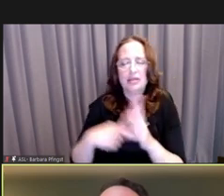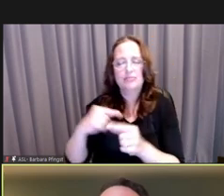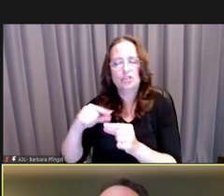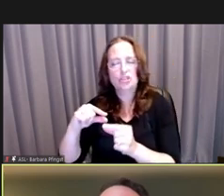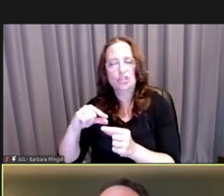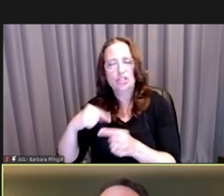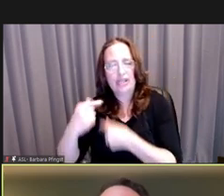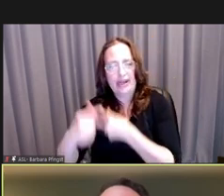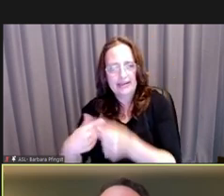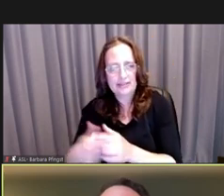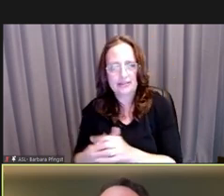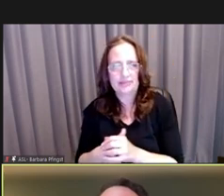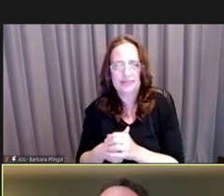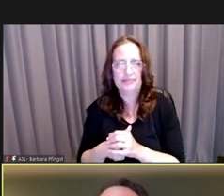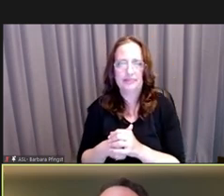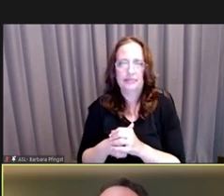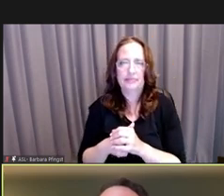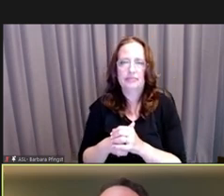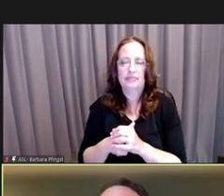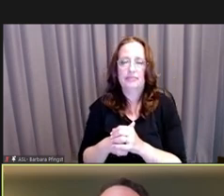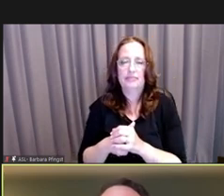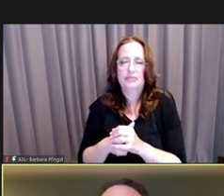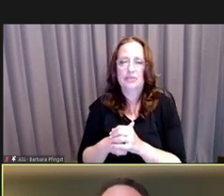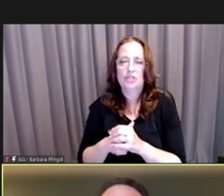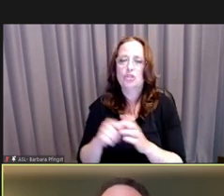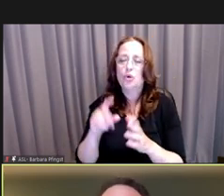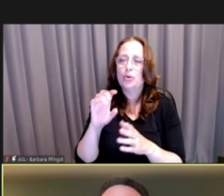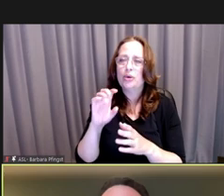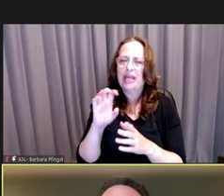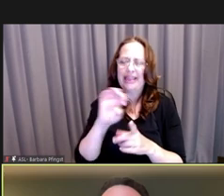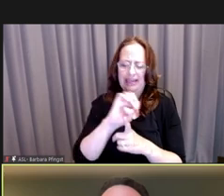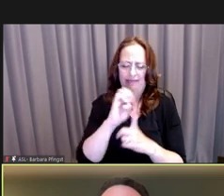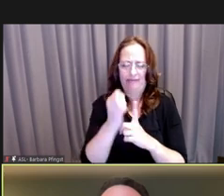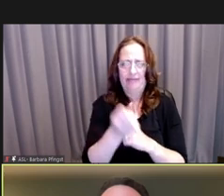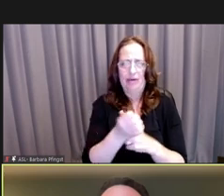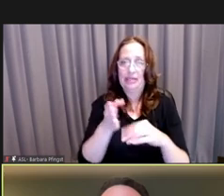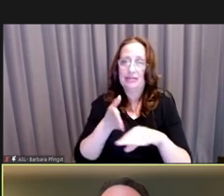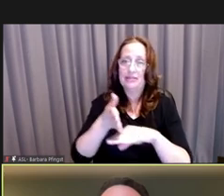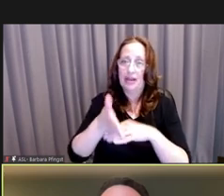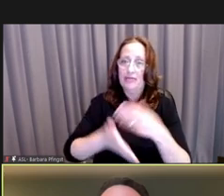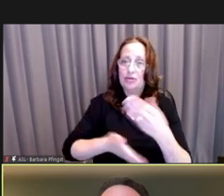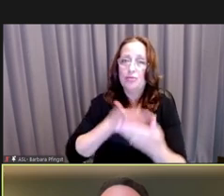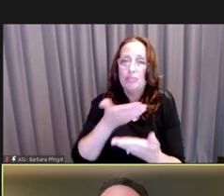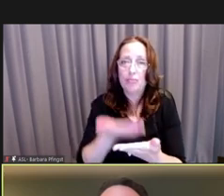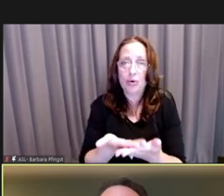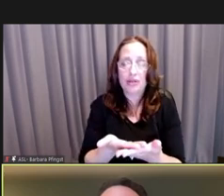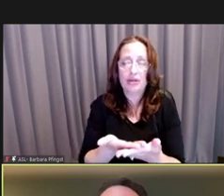case. After birth. Some of the medications we talked about. Some infections, for example.